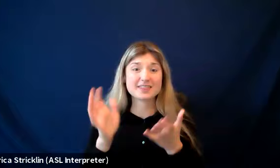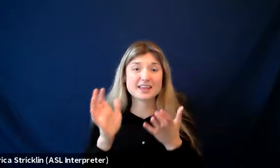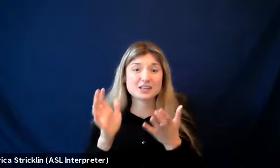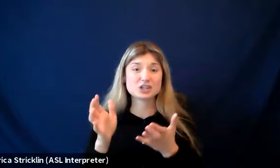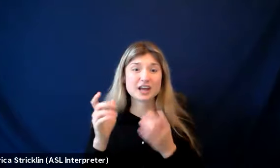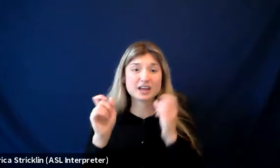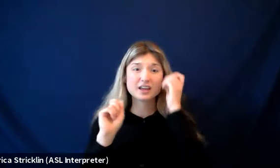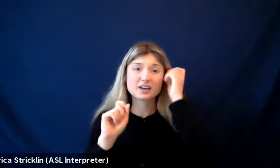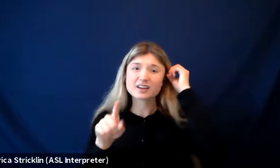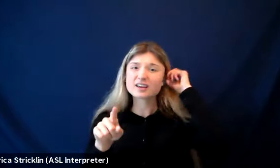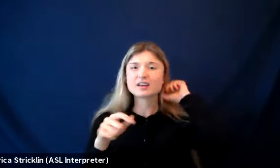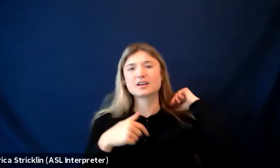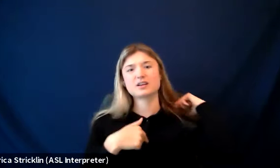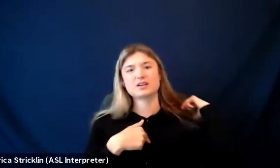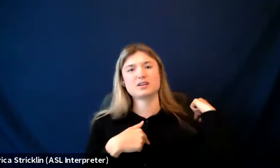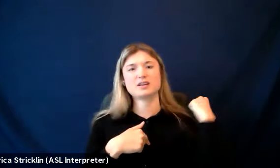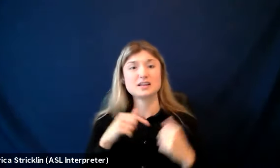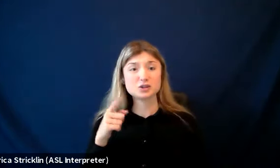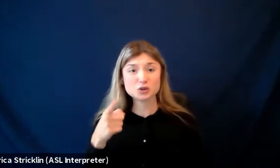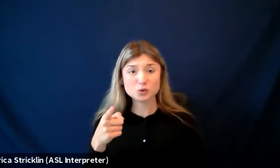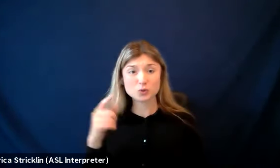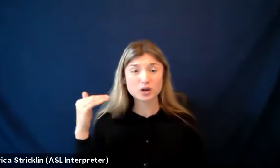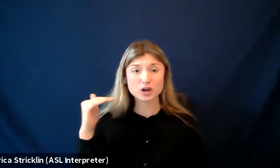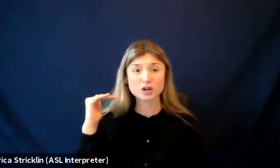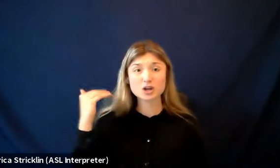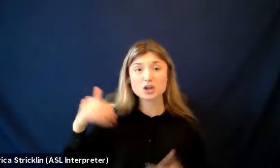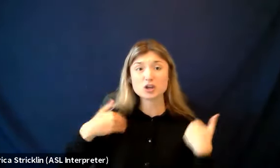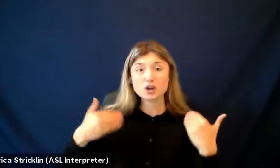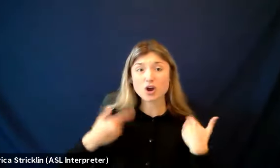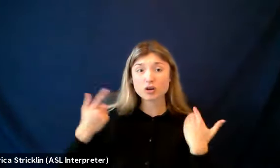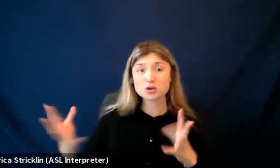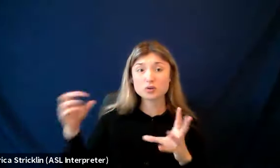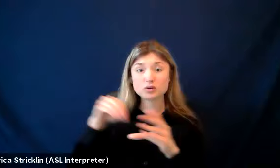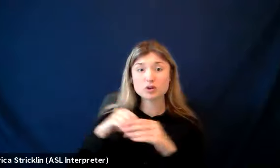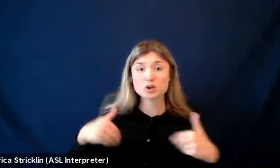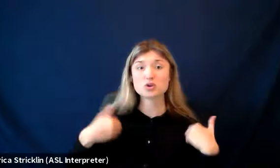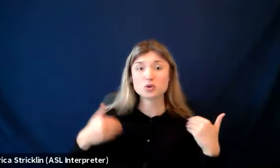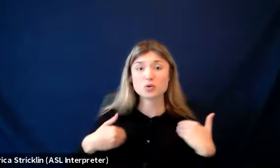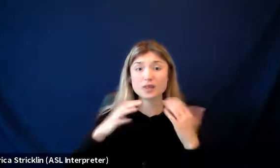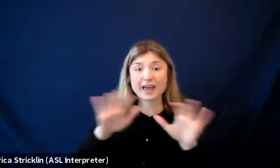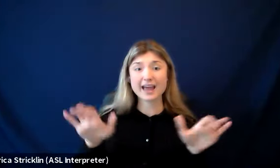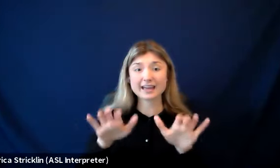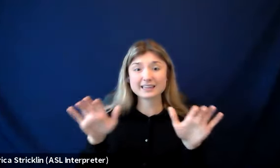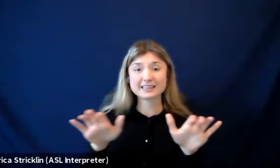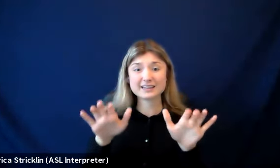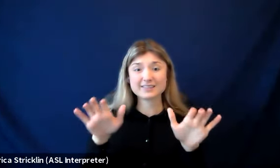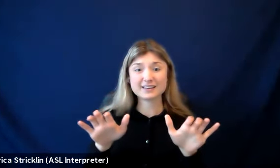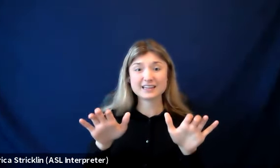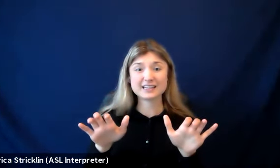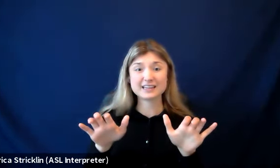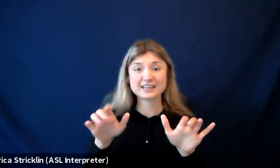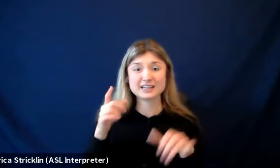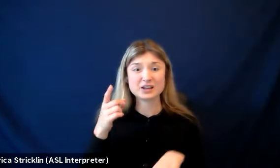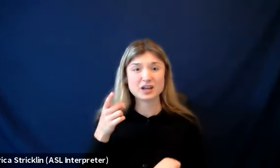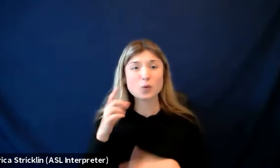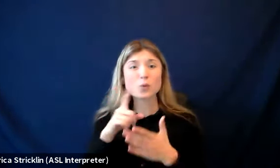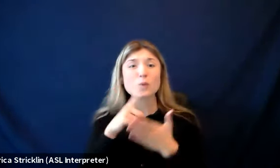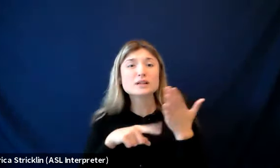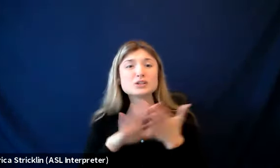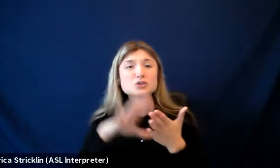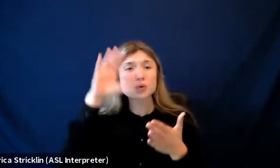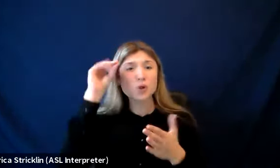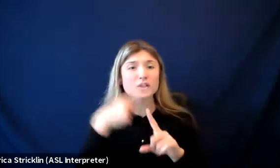says as a child did you participate in youth activities. How are you, And what did you learn from your peers.